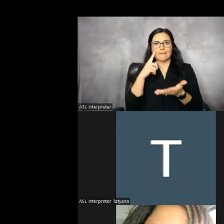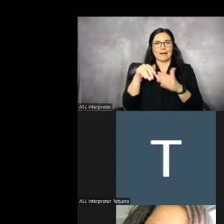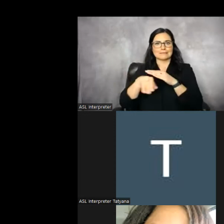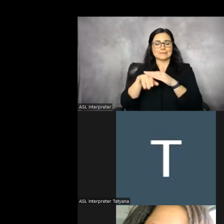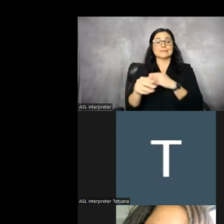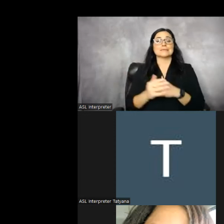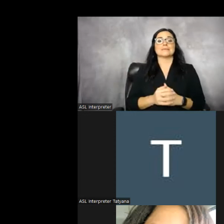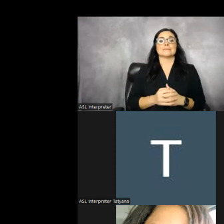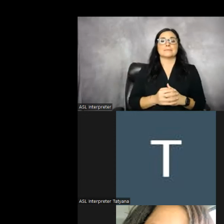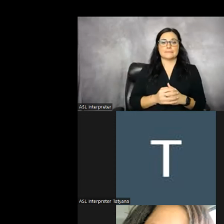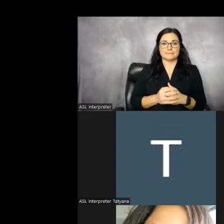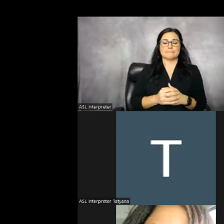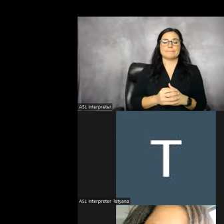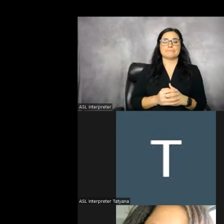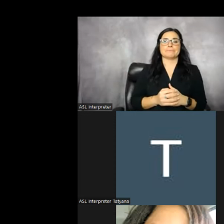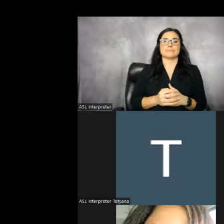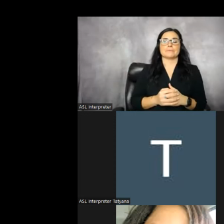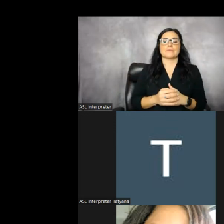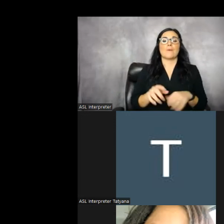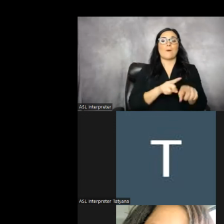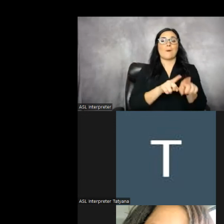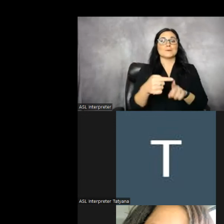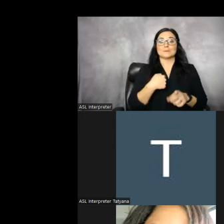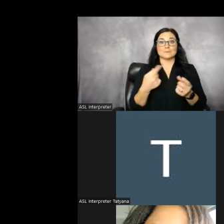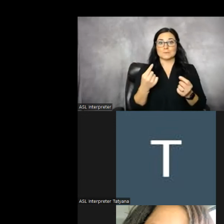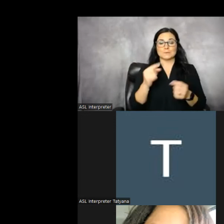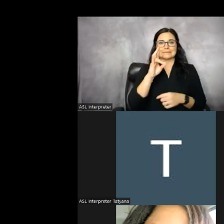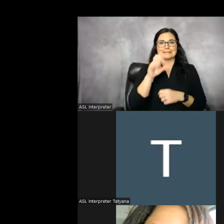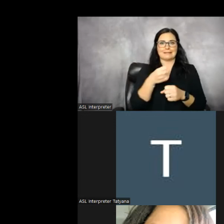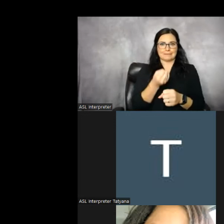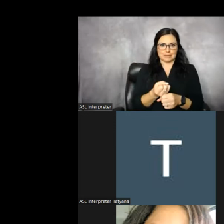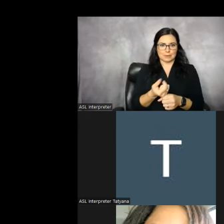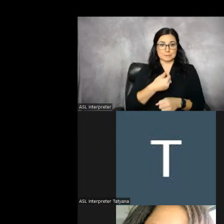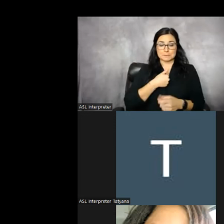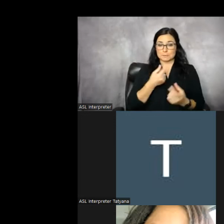And then I also spent 7 years as a subject matter expert